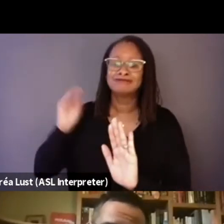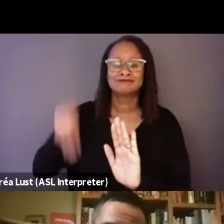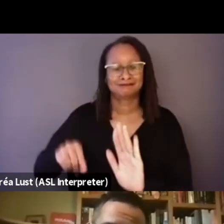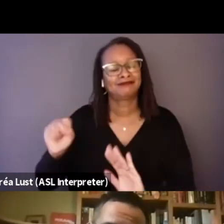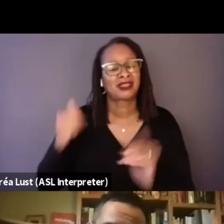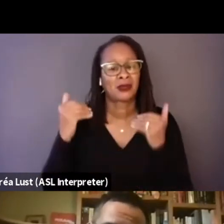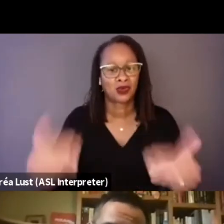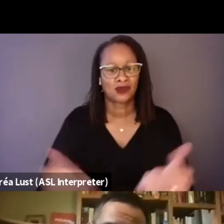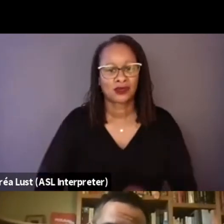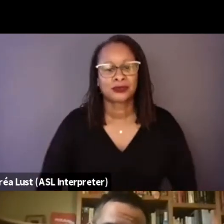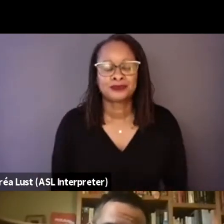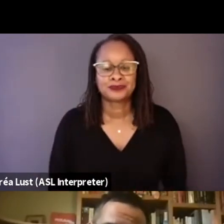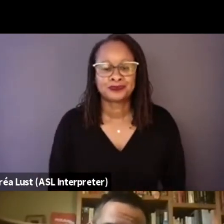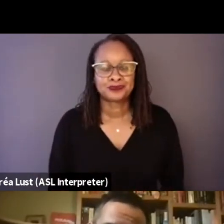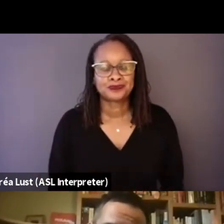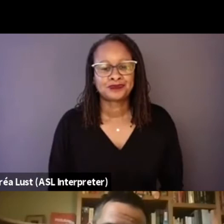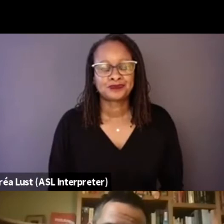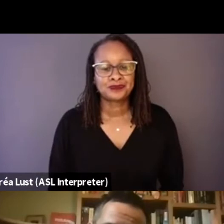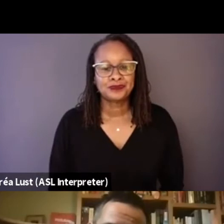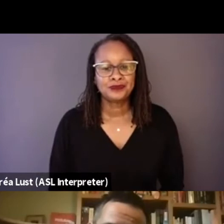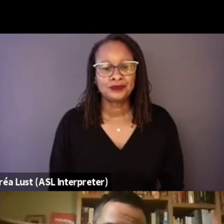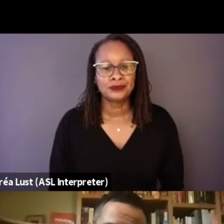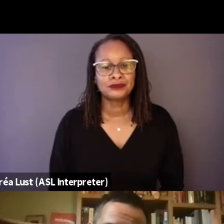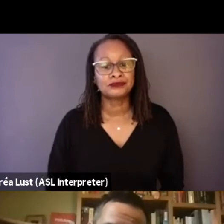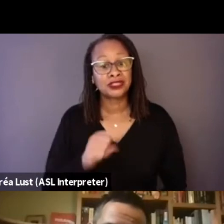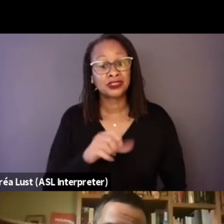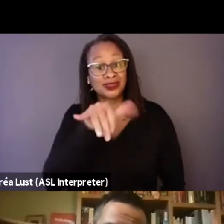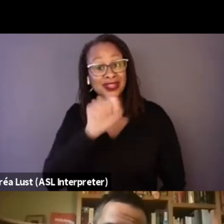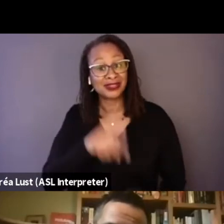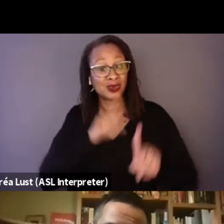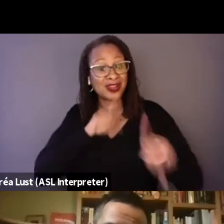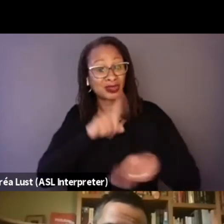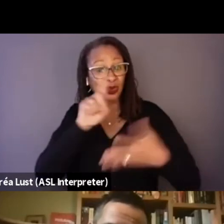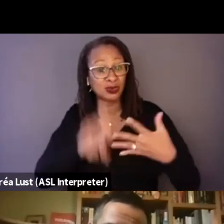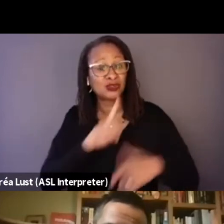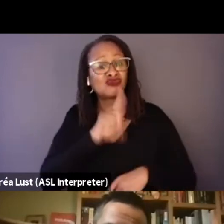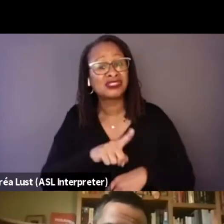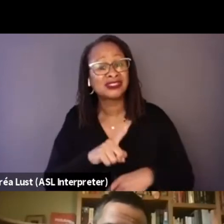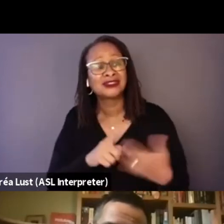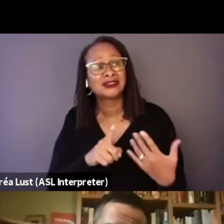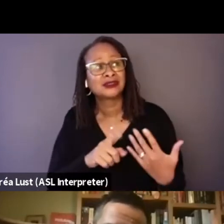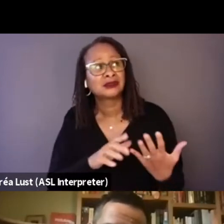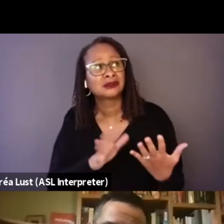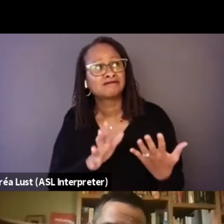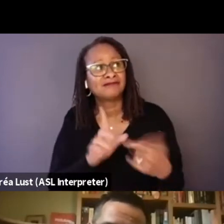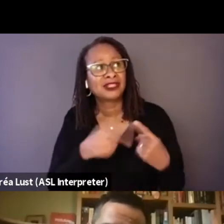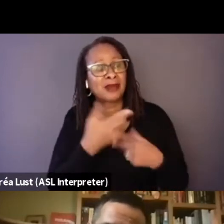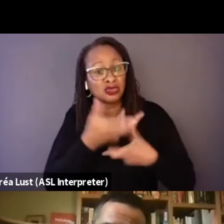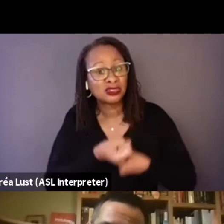So, yeah, I guess to answer your question, it's really just about trust and empowerment